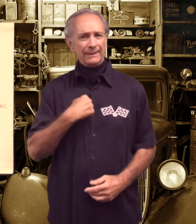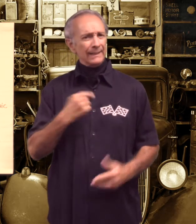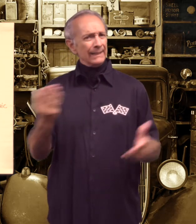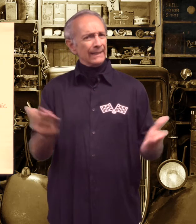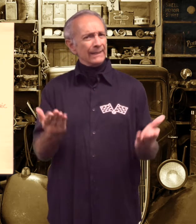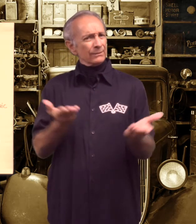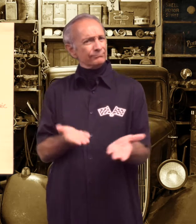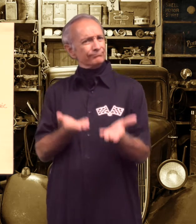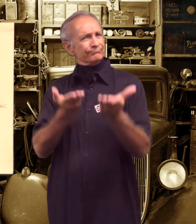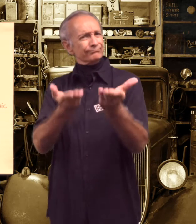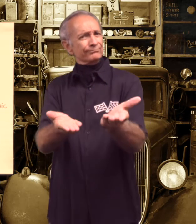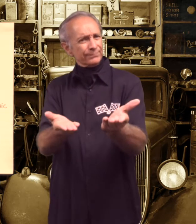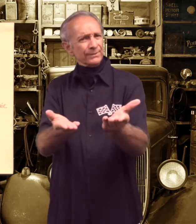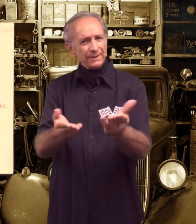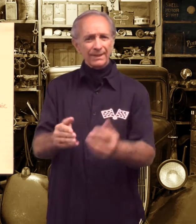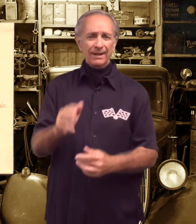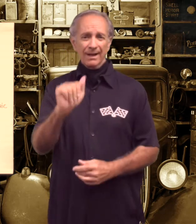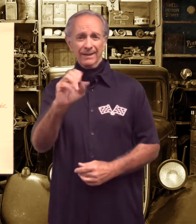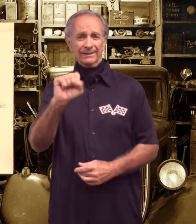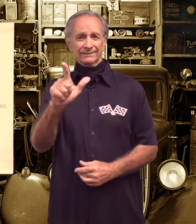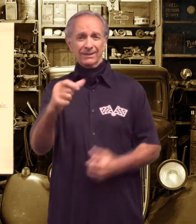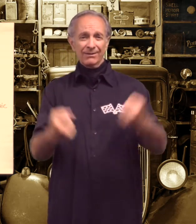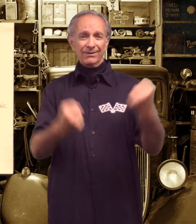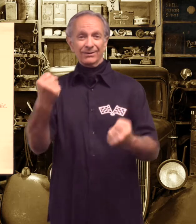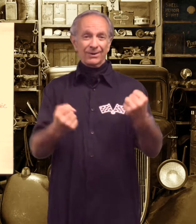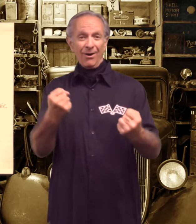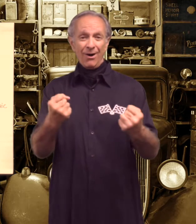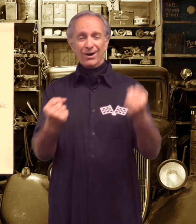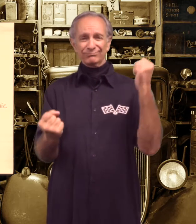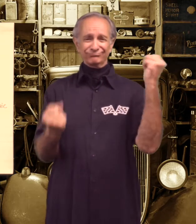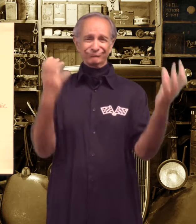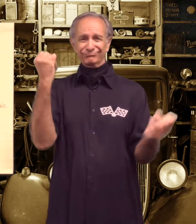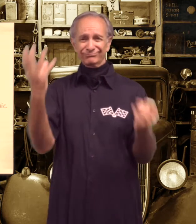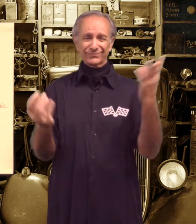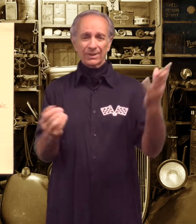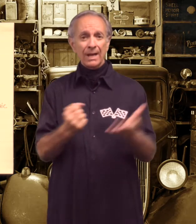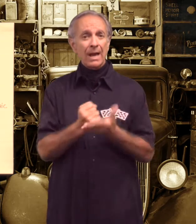I'm here to present ASL Car Talk.